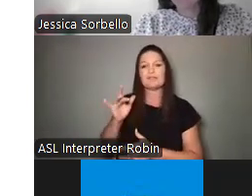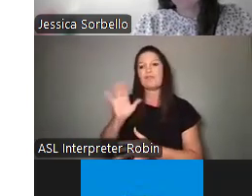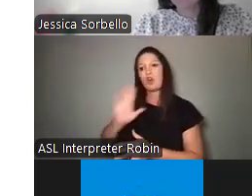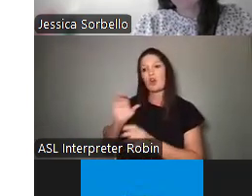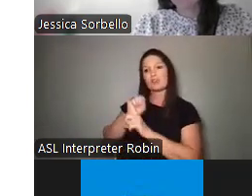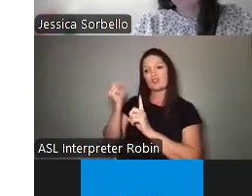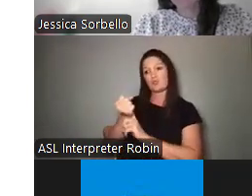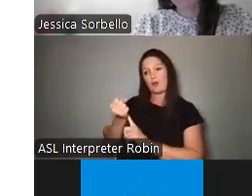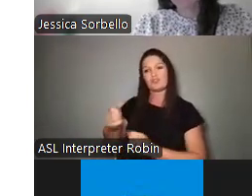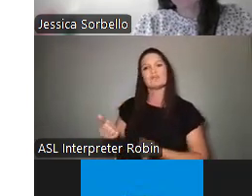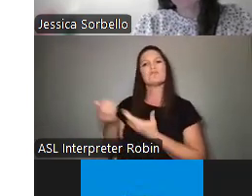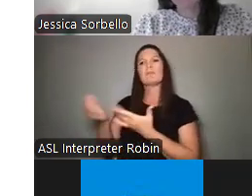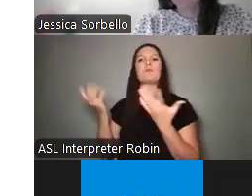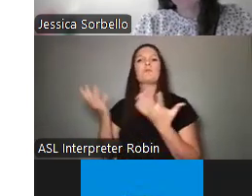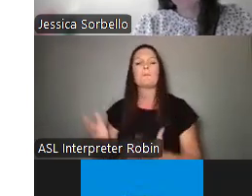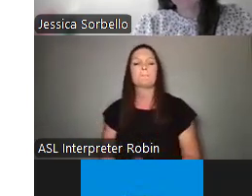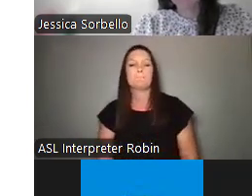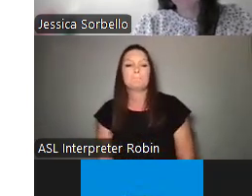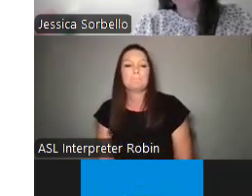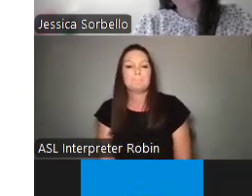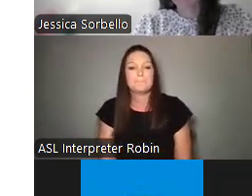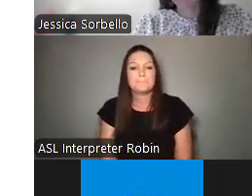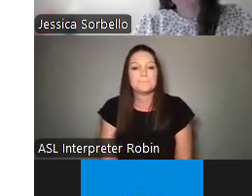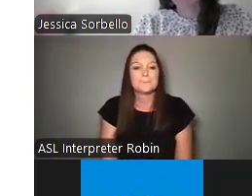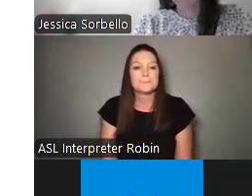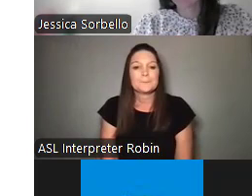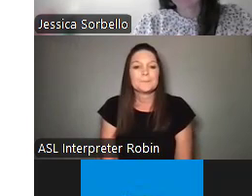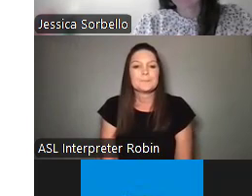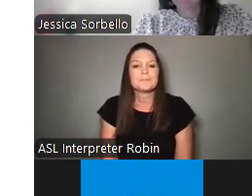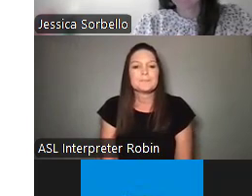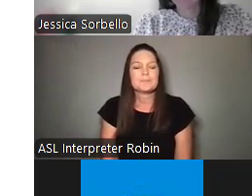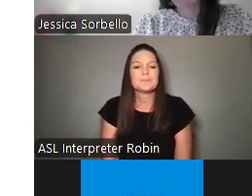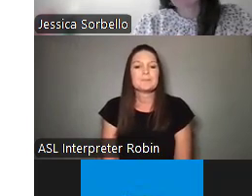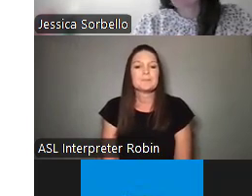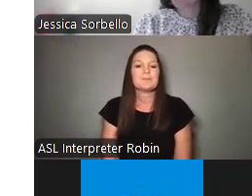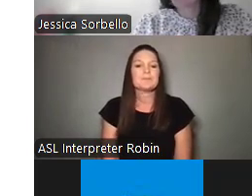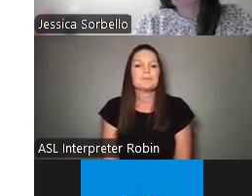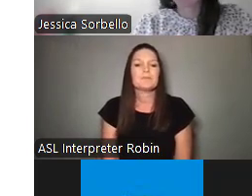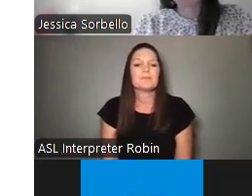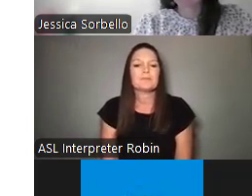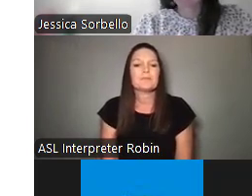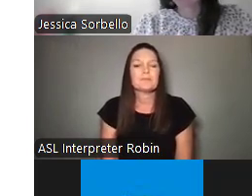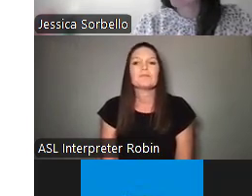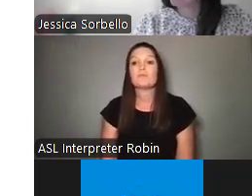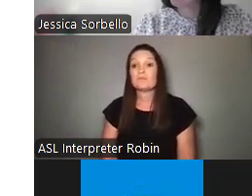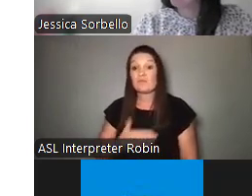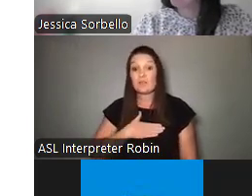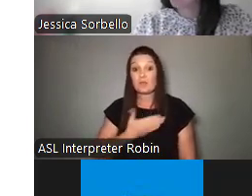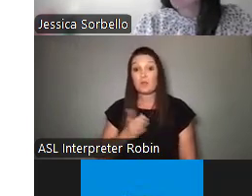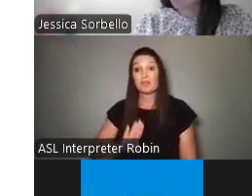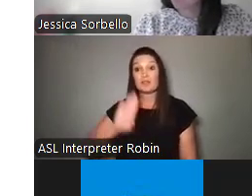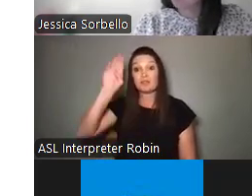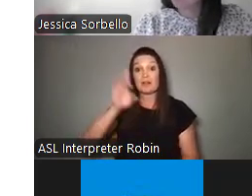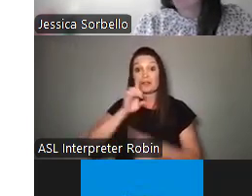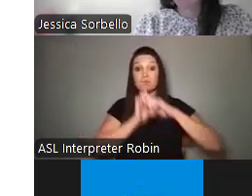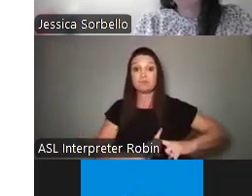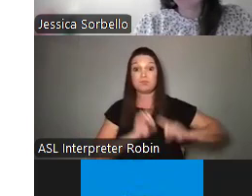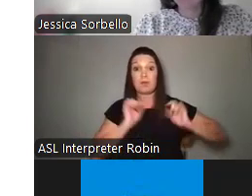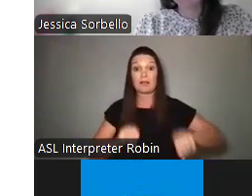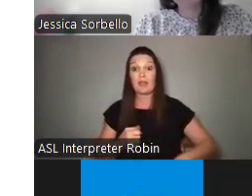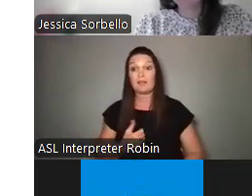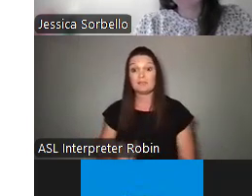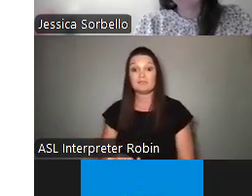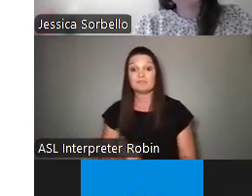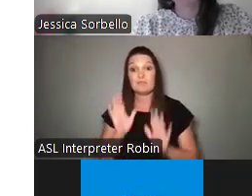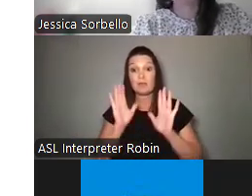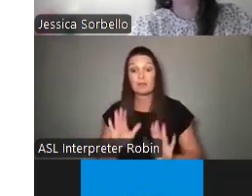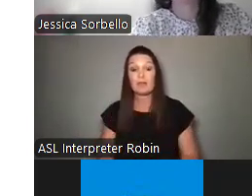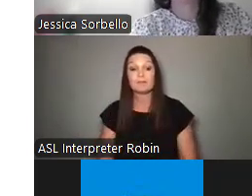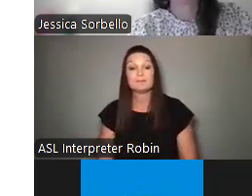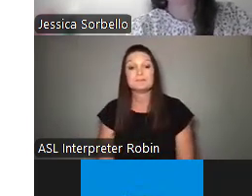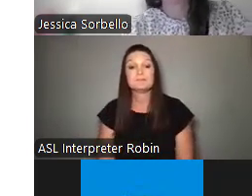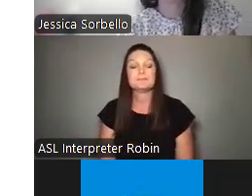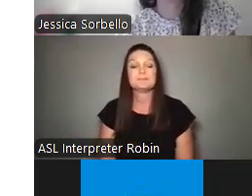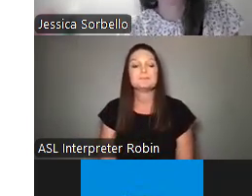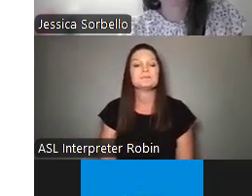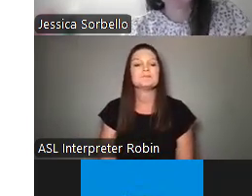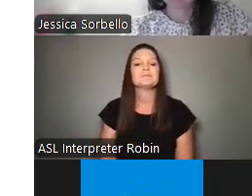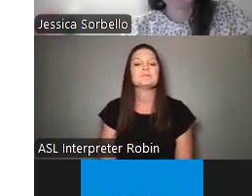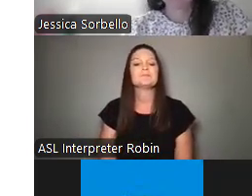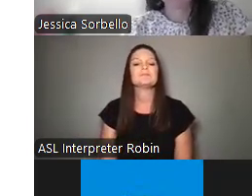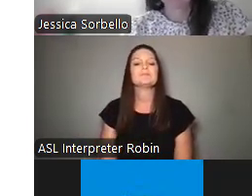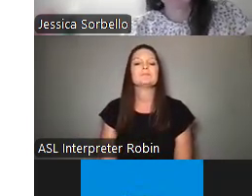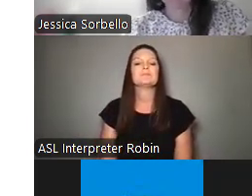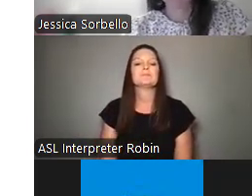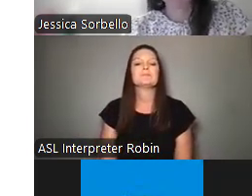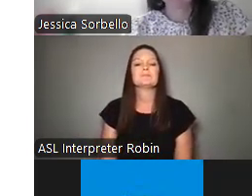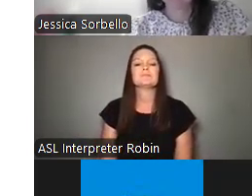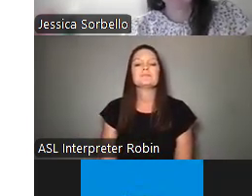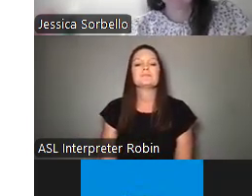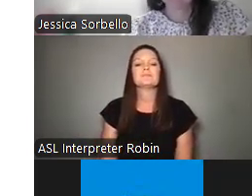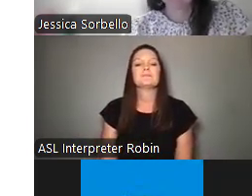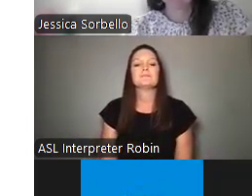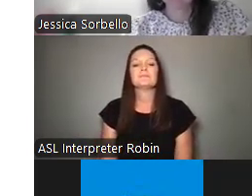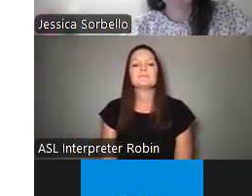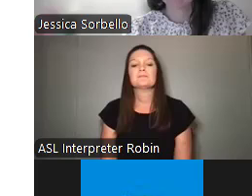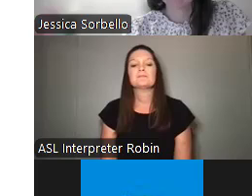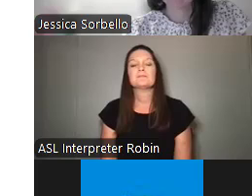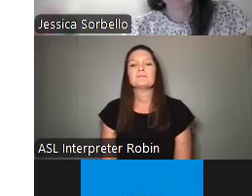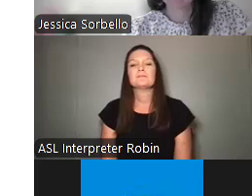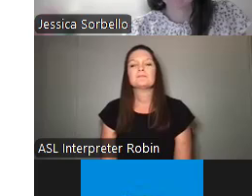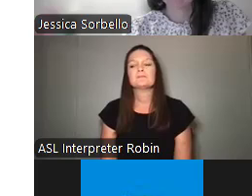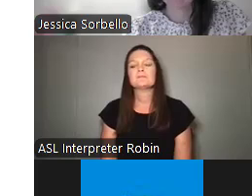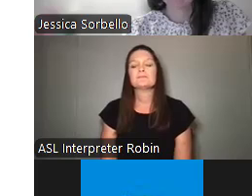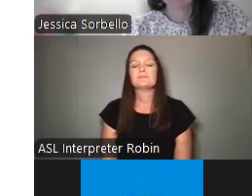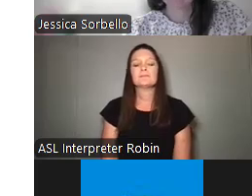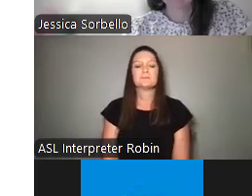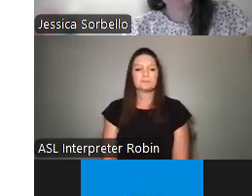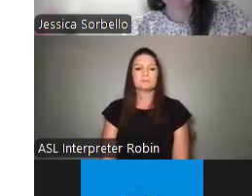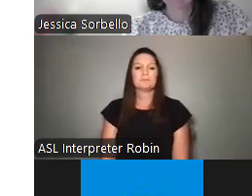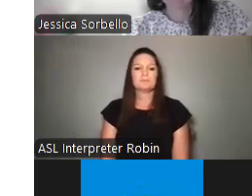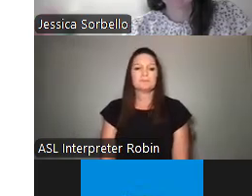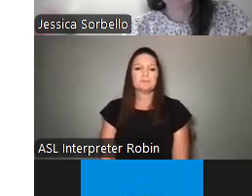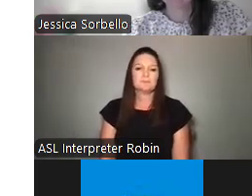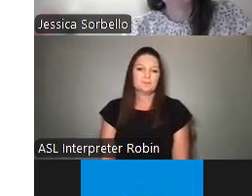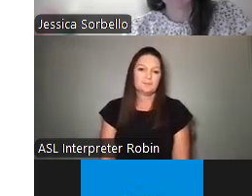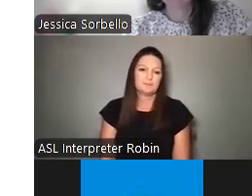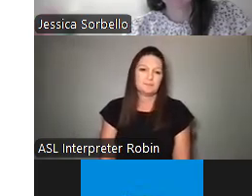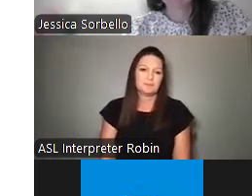great